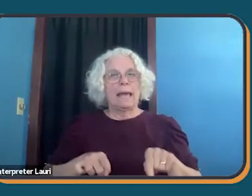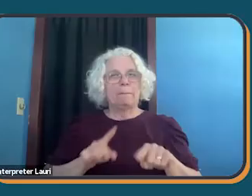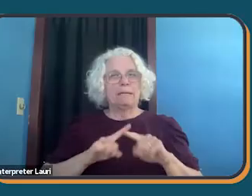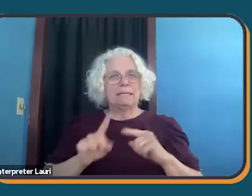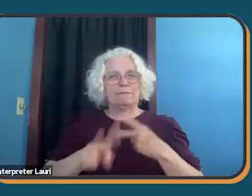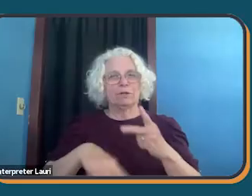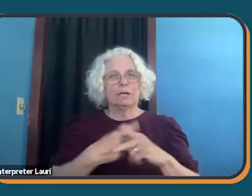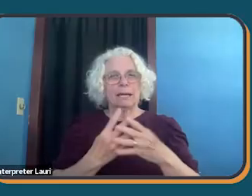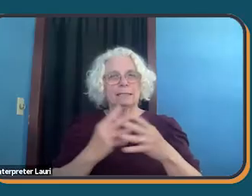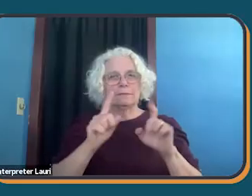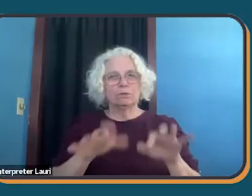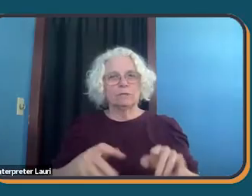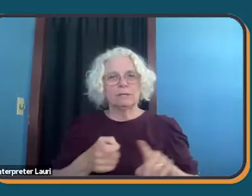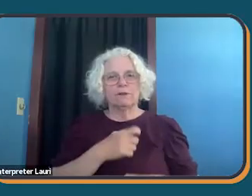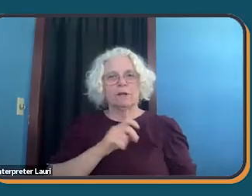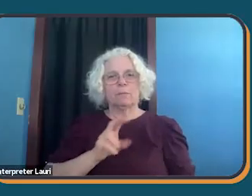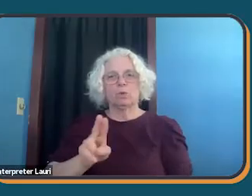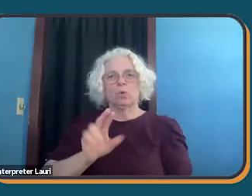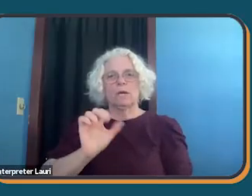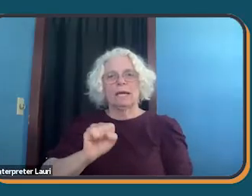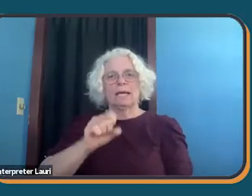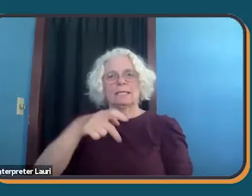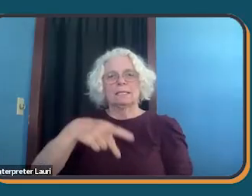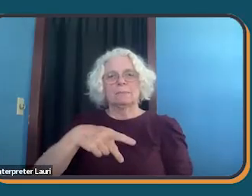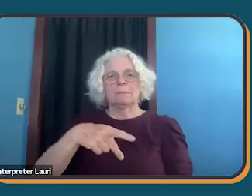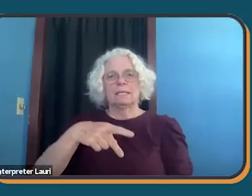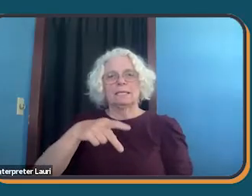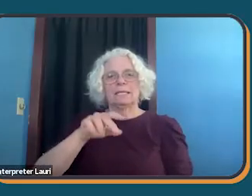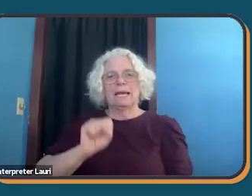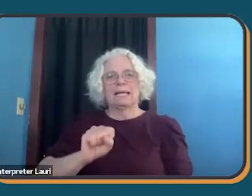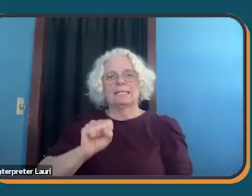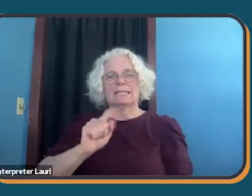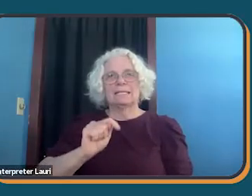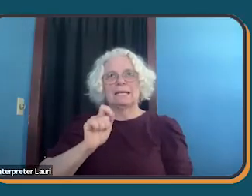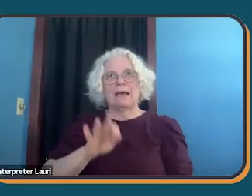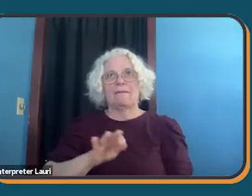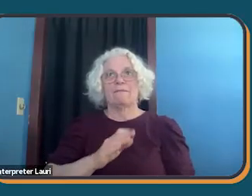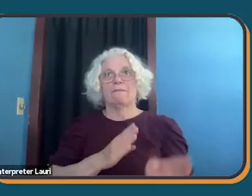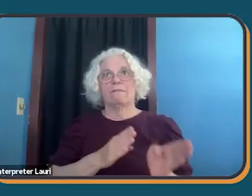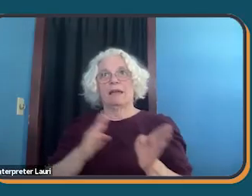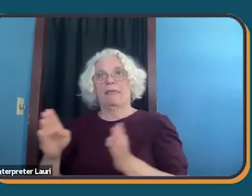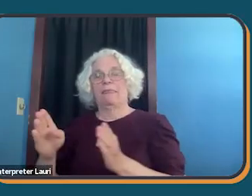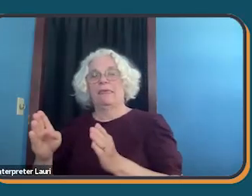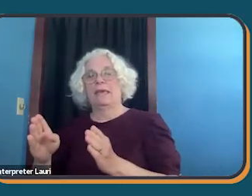different screenings are recommended by the USPSTF. The Healthcare Accommodations checklist helps patients